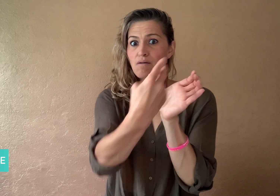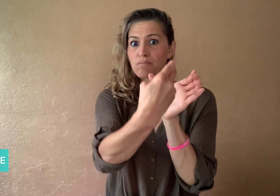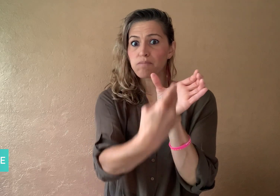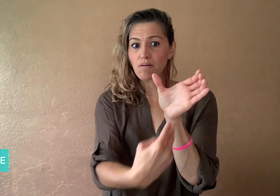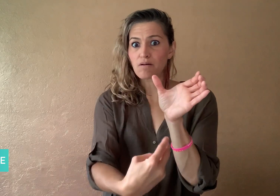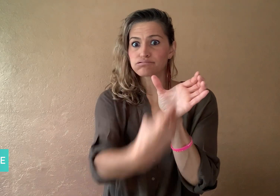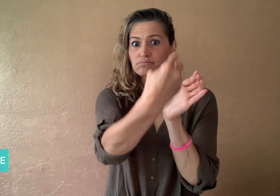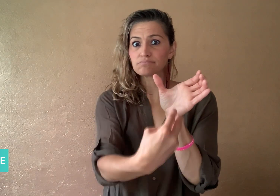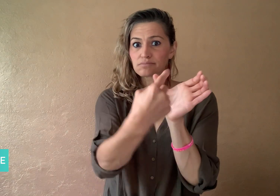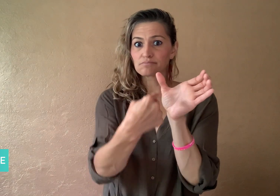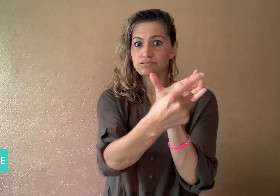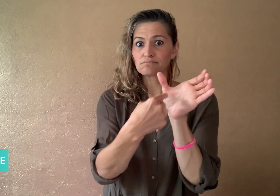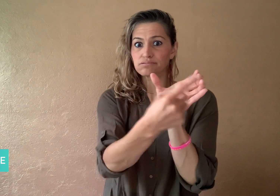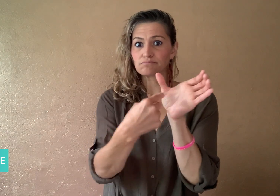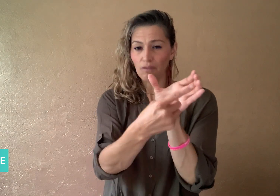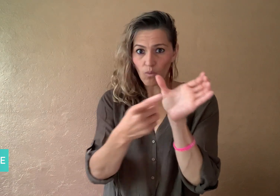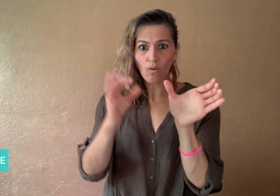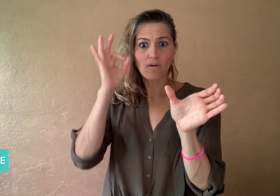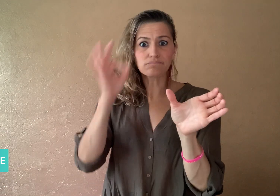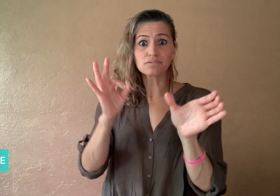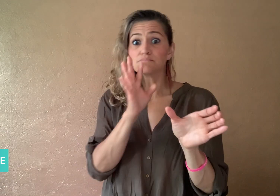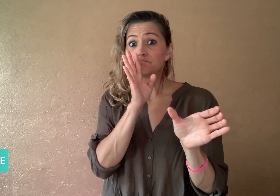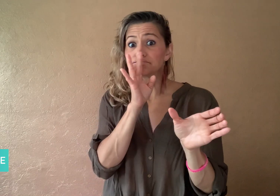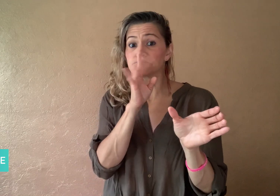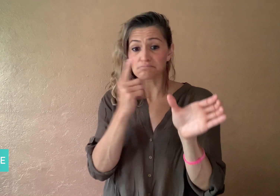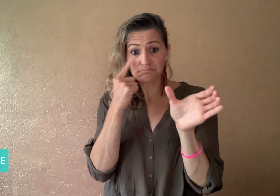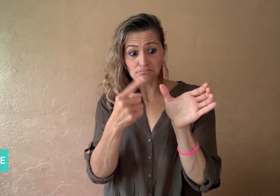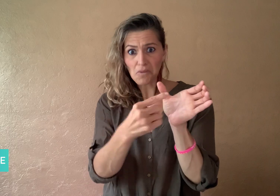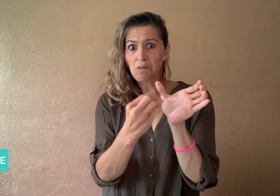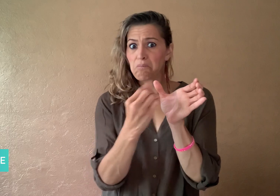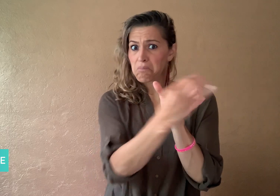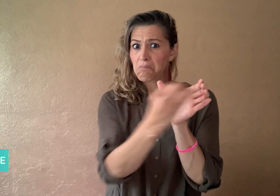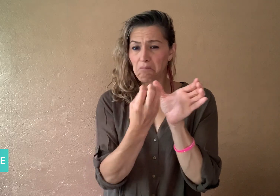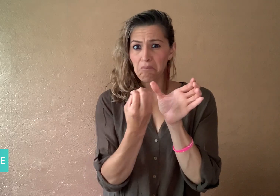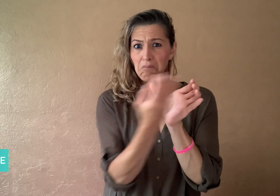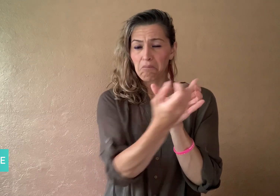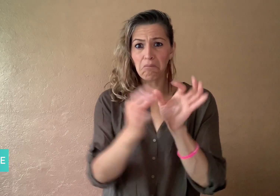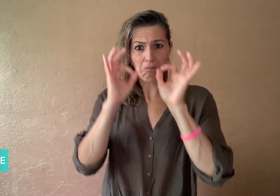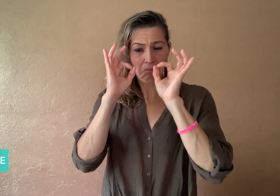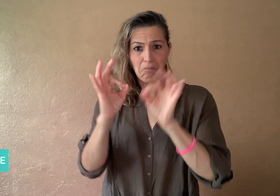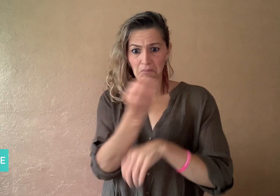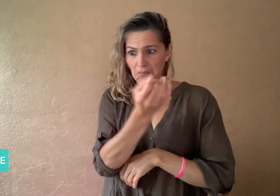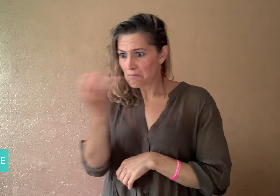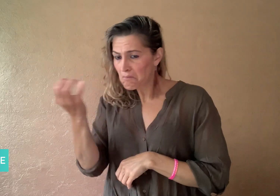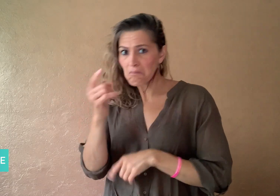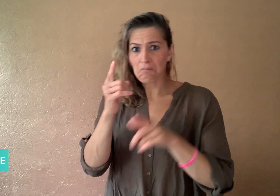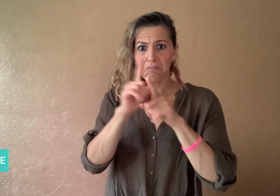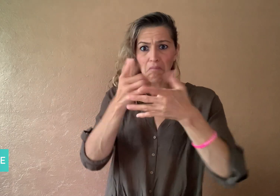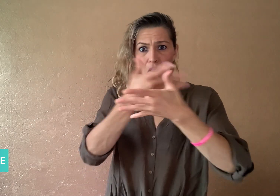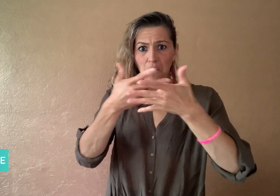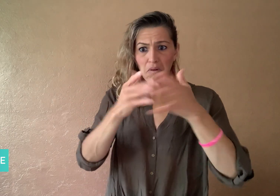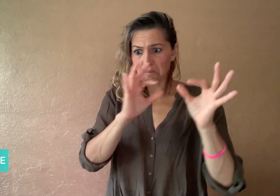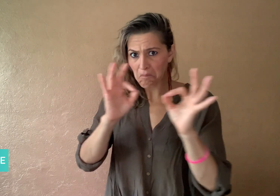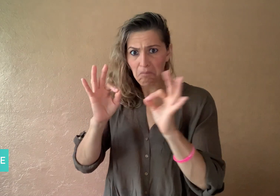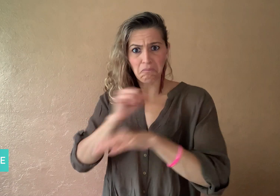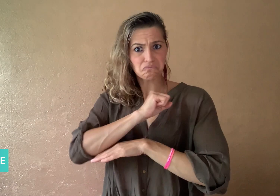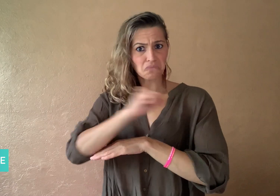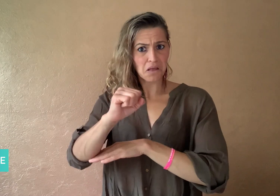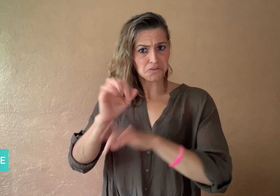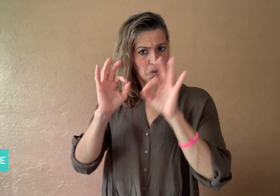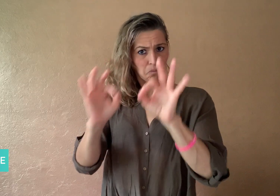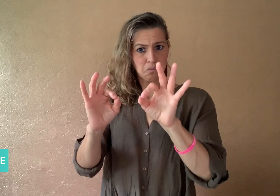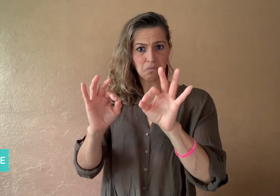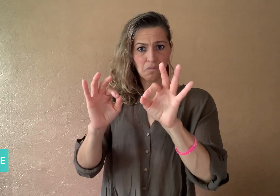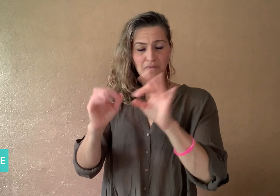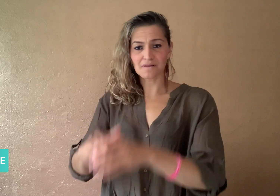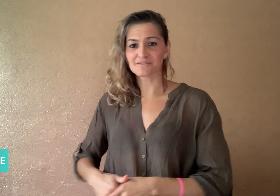The app transcribed what he said accurately and efficiently.